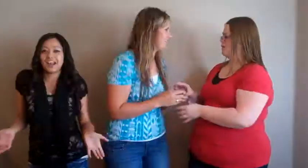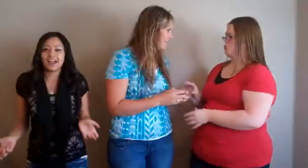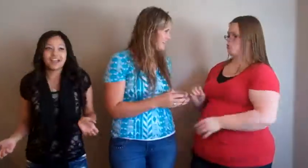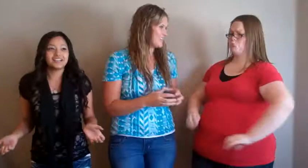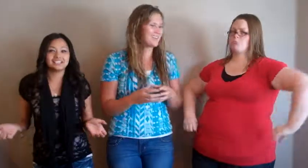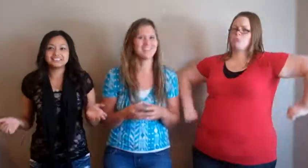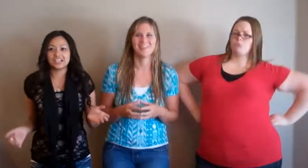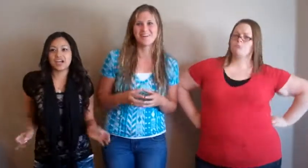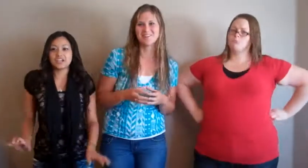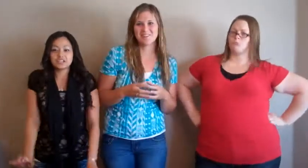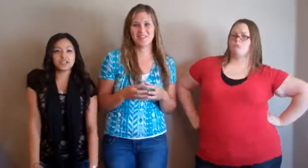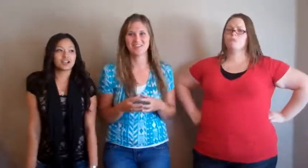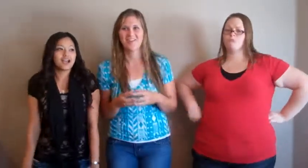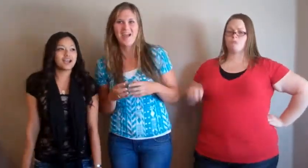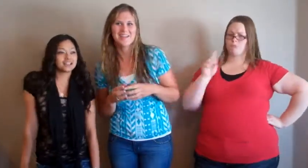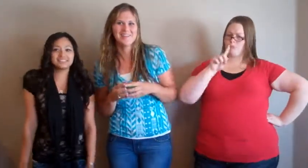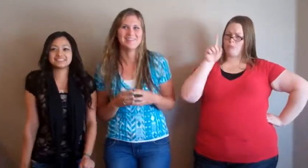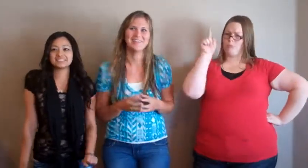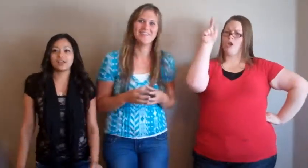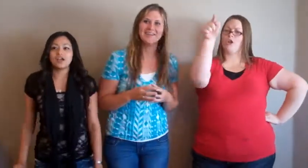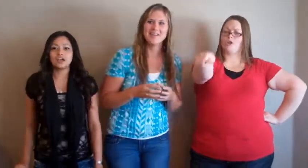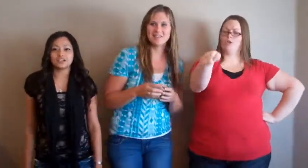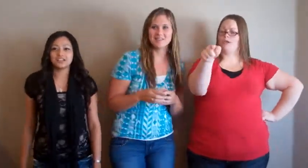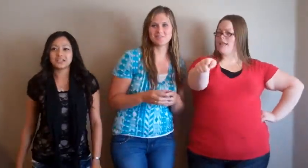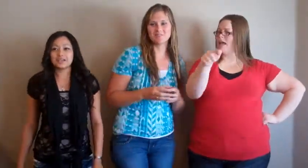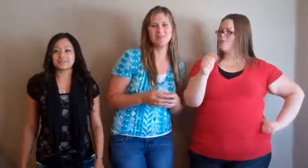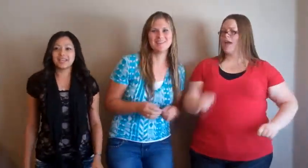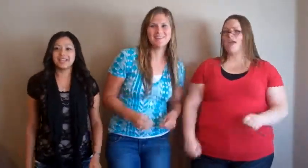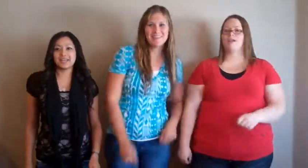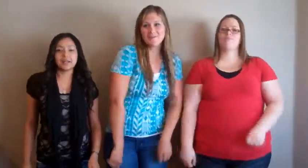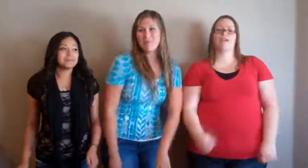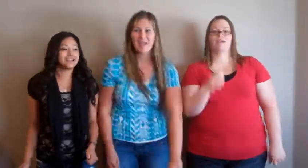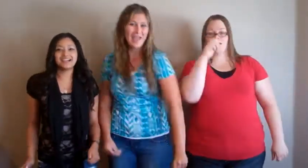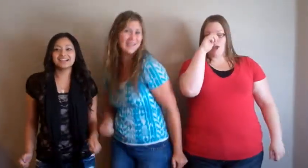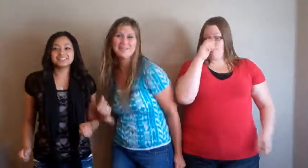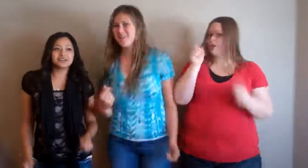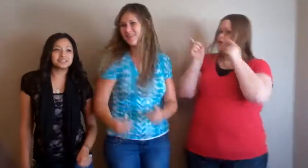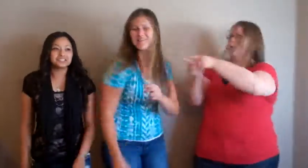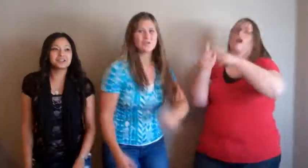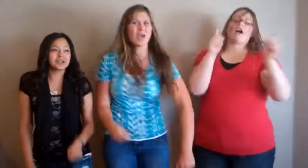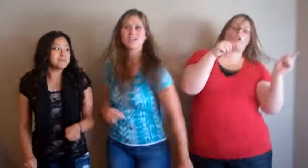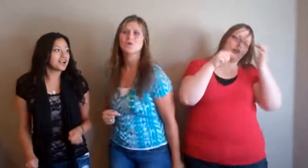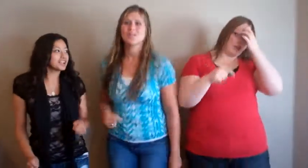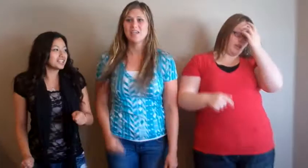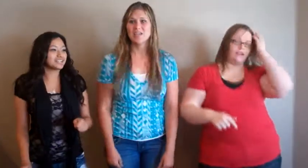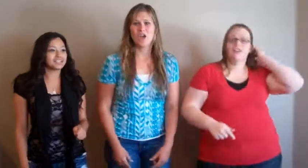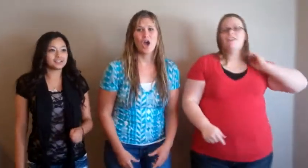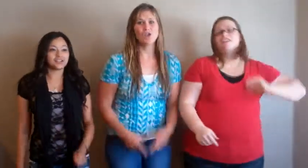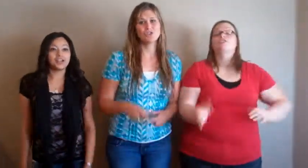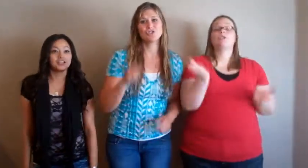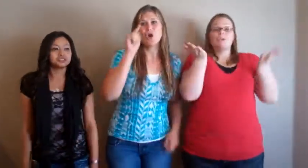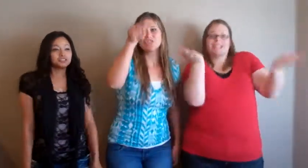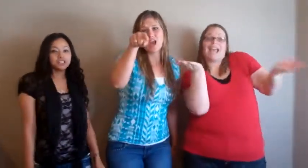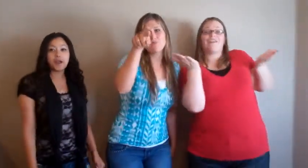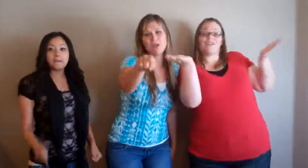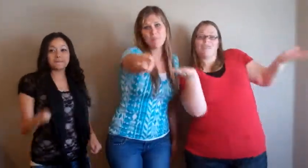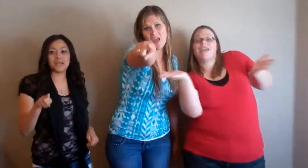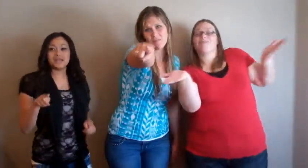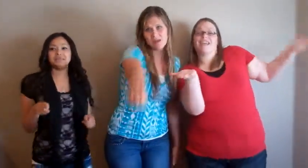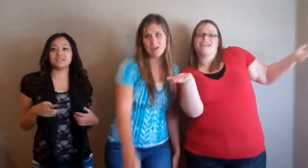It’s hard to look at Your snack baby But you got cookie So share it maybe